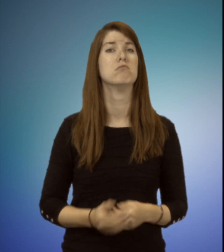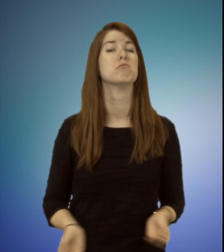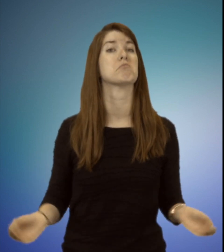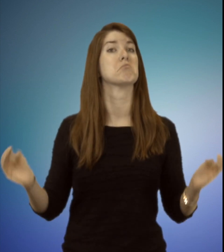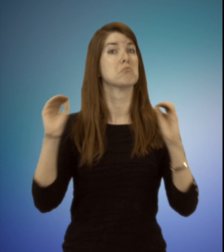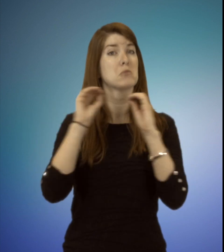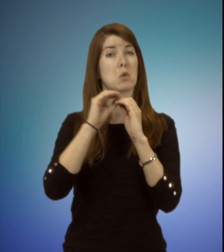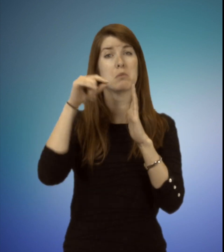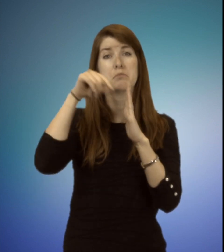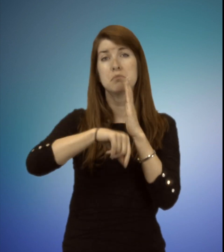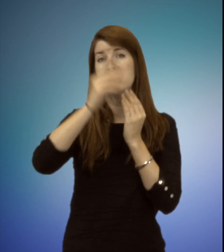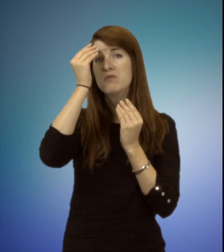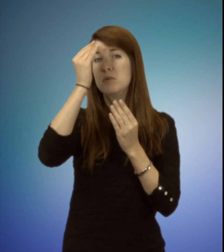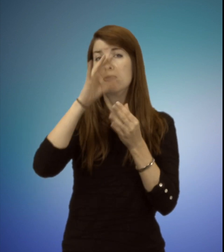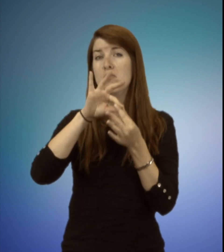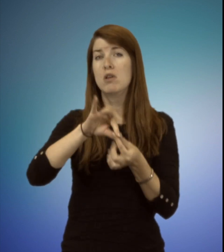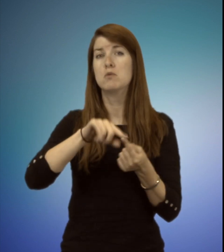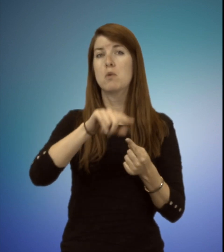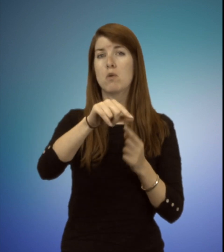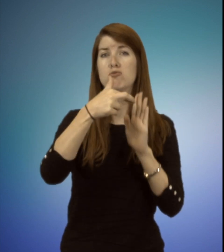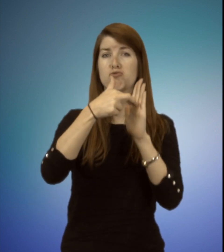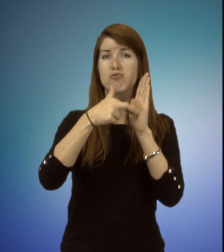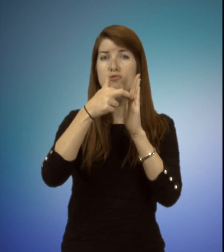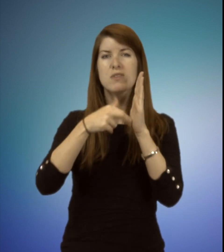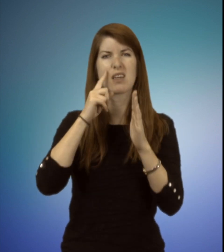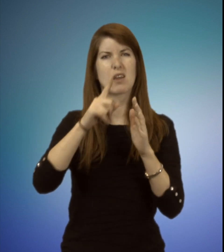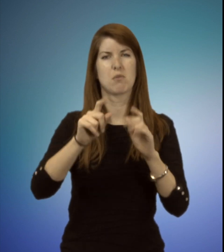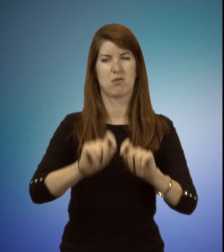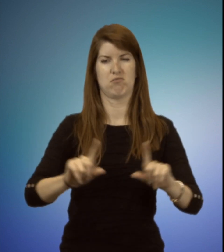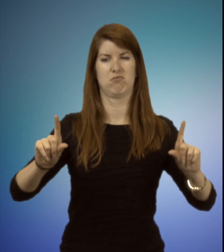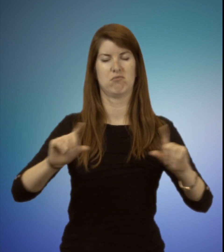More information about the rules and regulations can be found